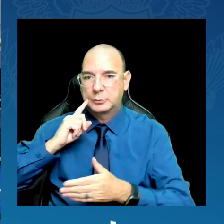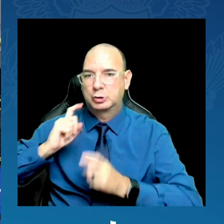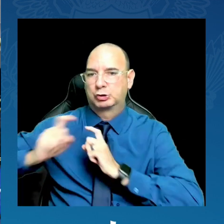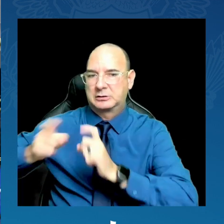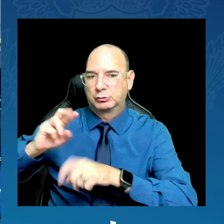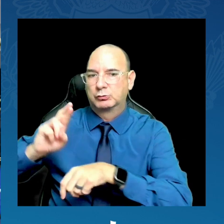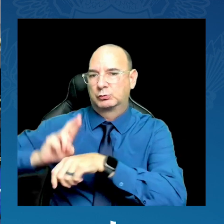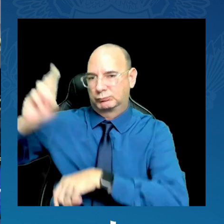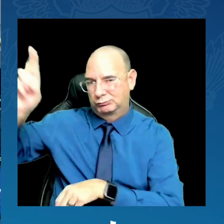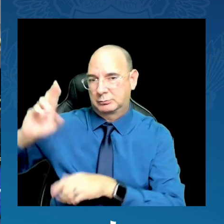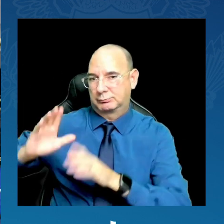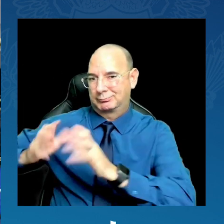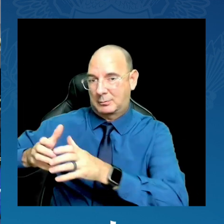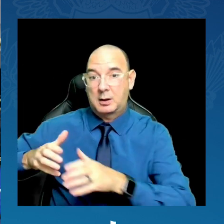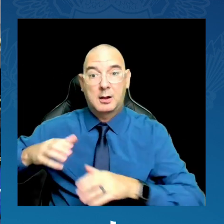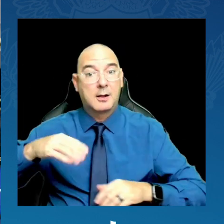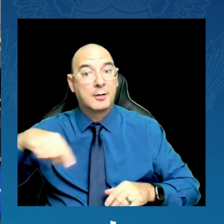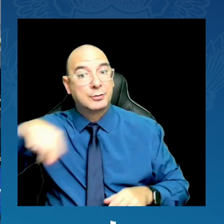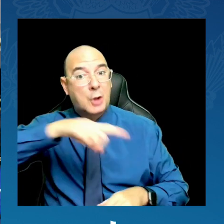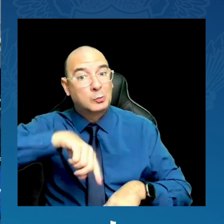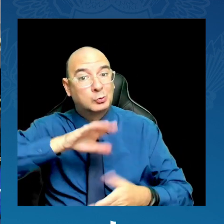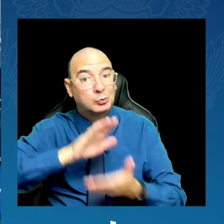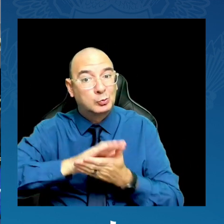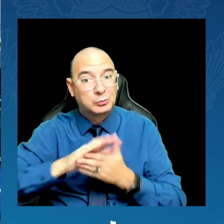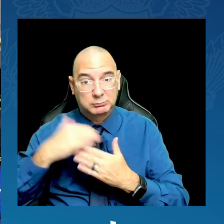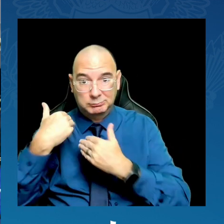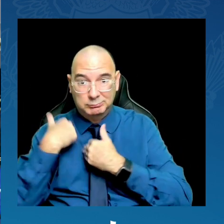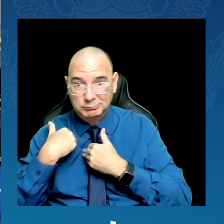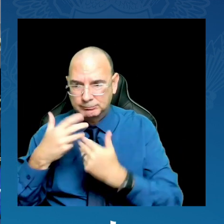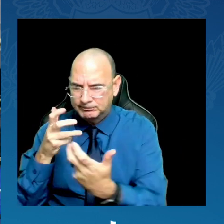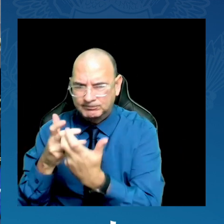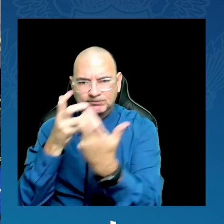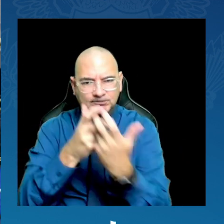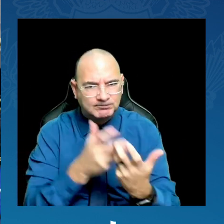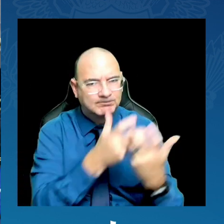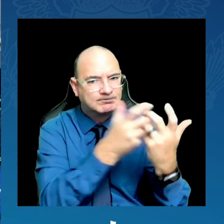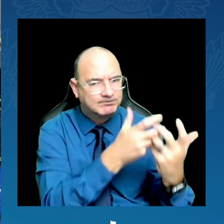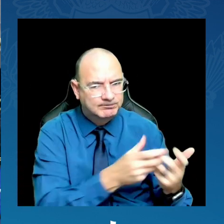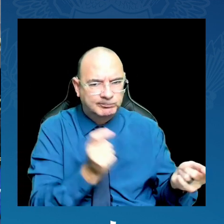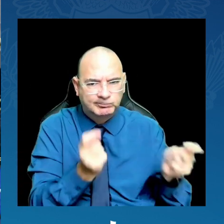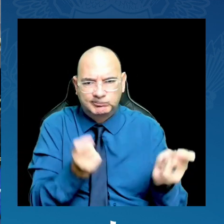and adapting their programs to meet industry's technical and workforce needs, but cannot do it alone.